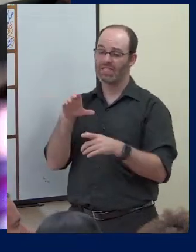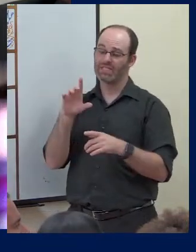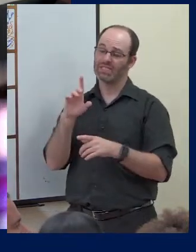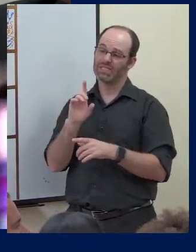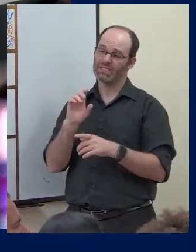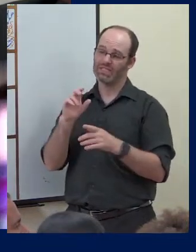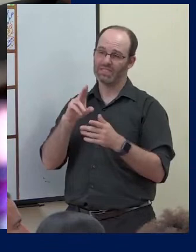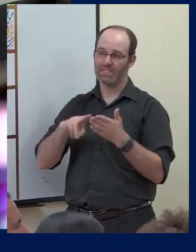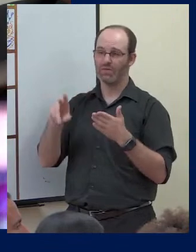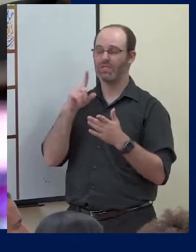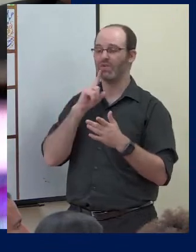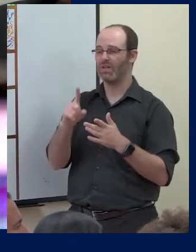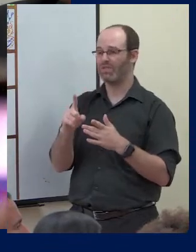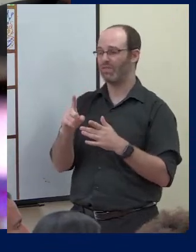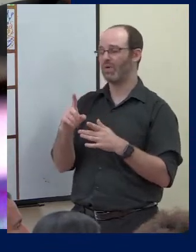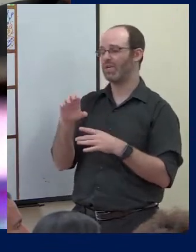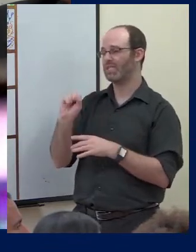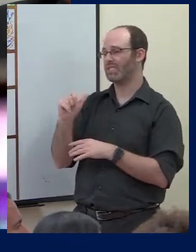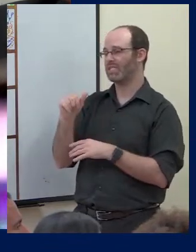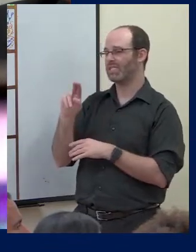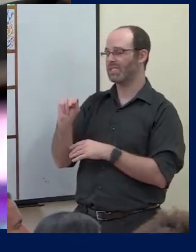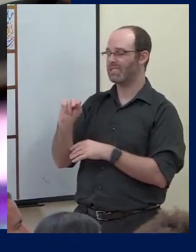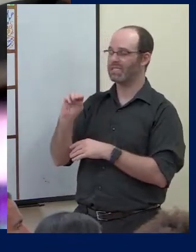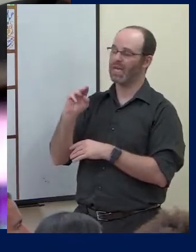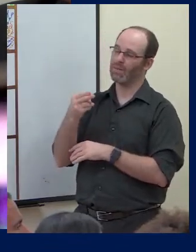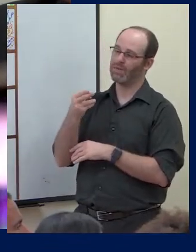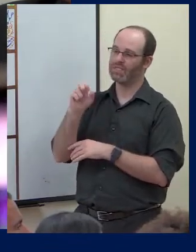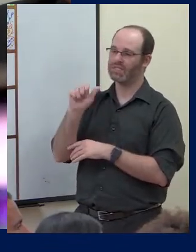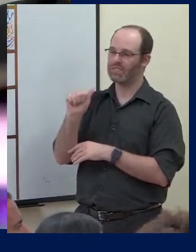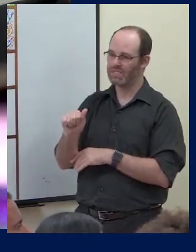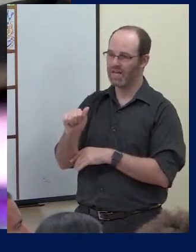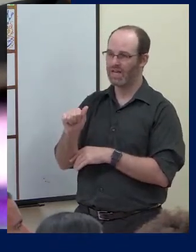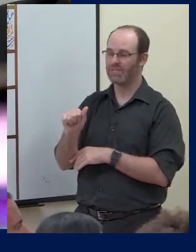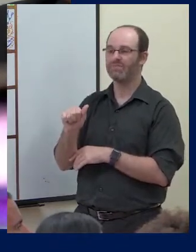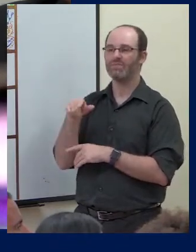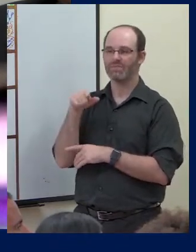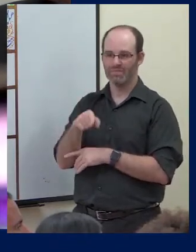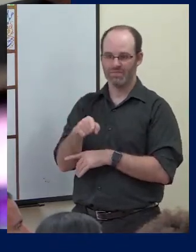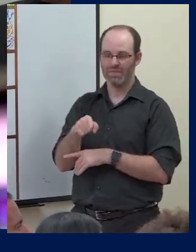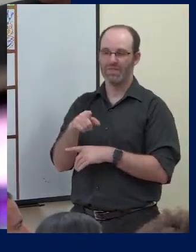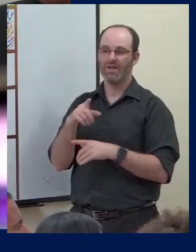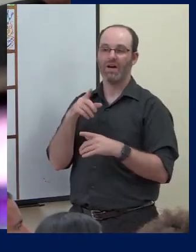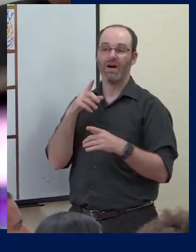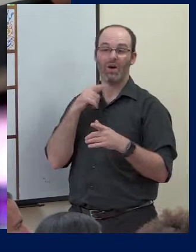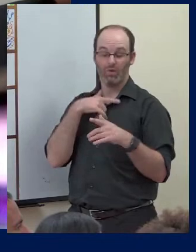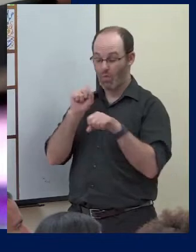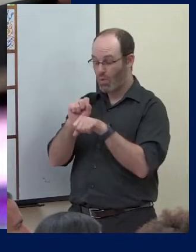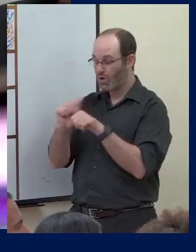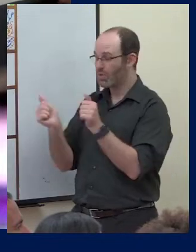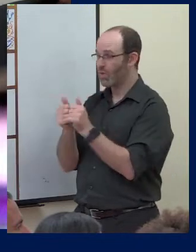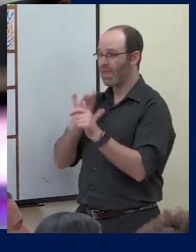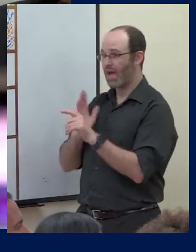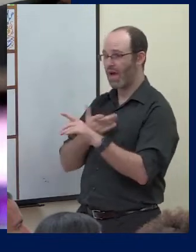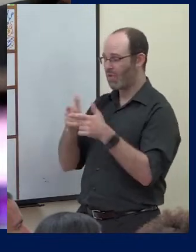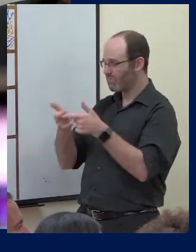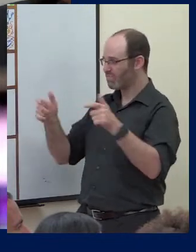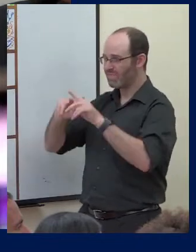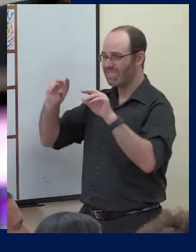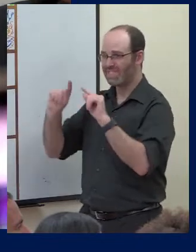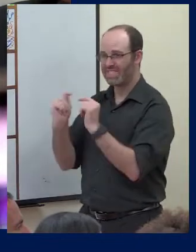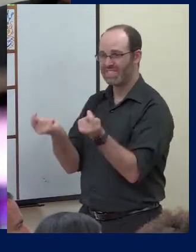Mary a who has worked tirelessly with our big team to make it possible for us to reach